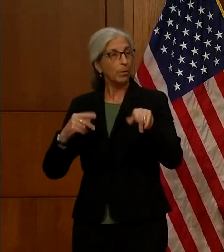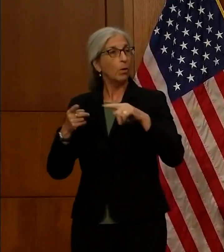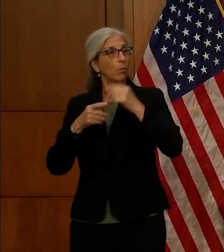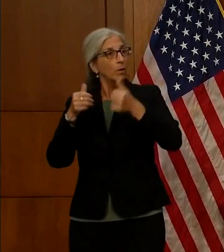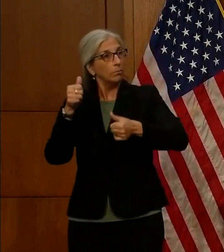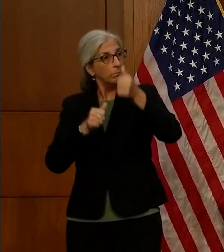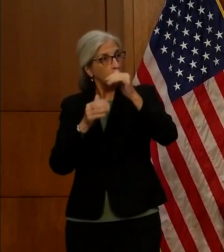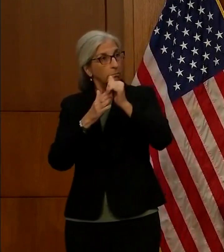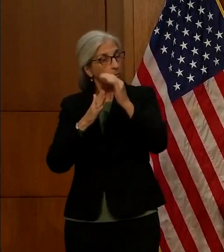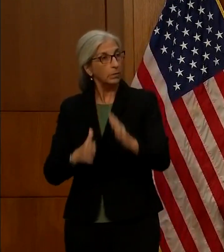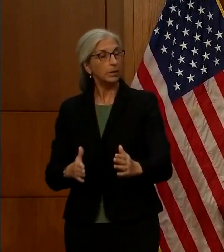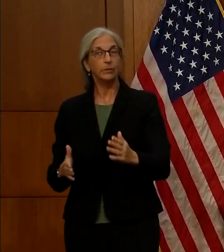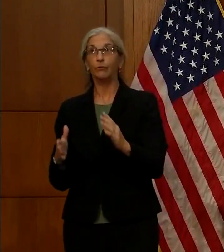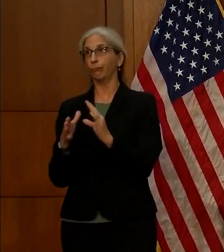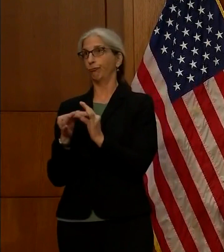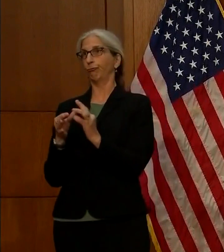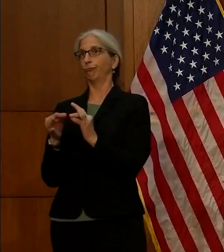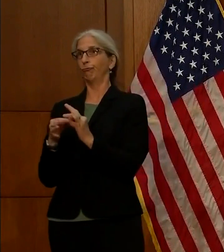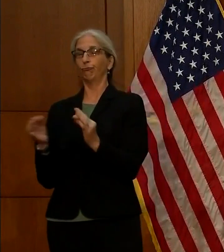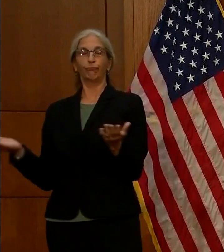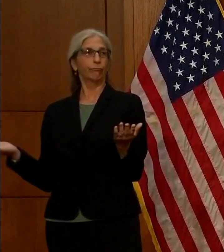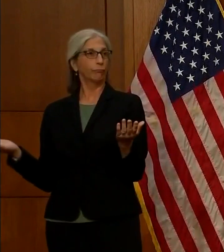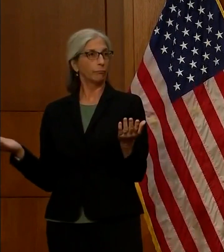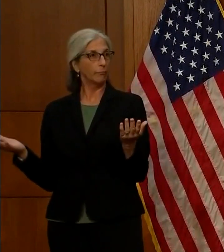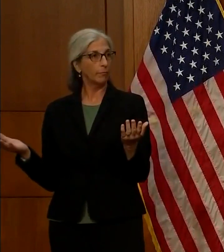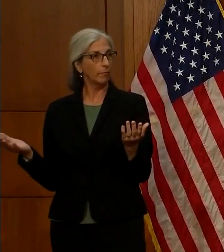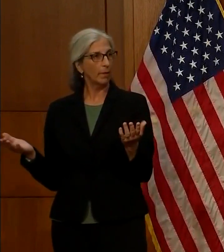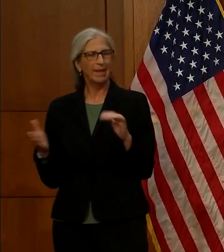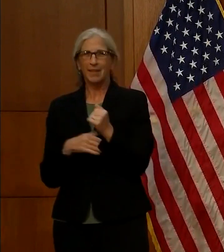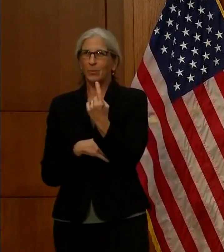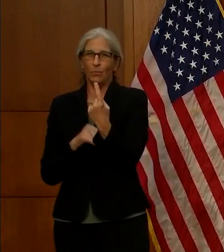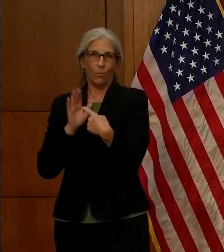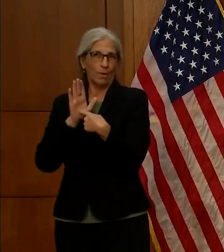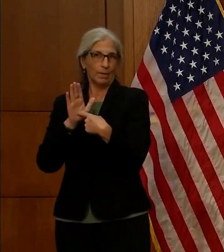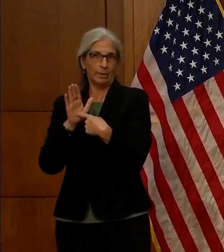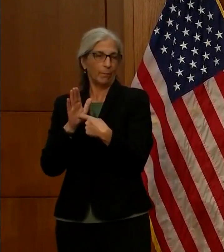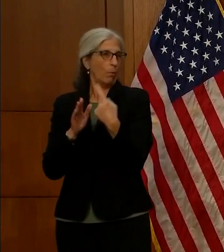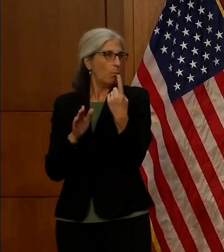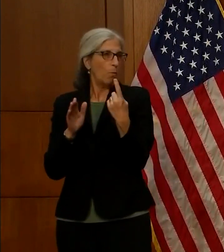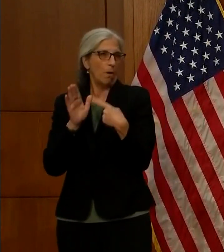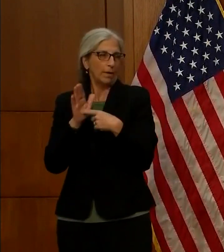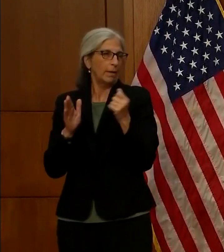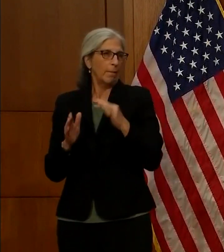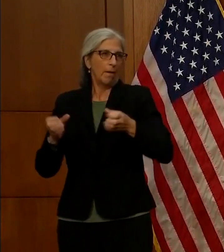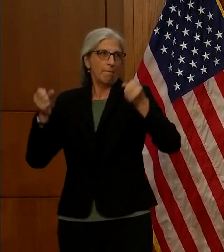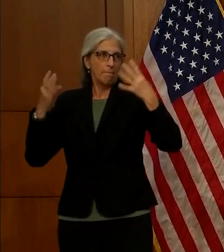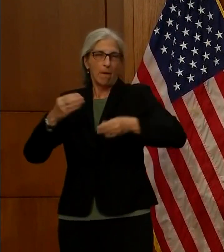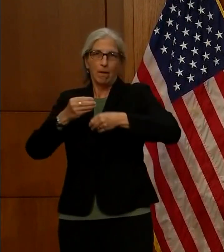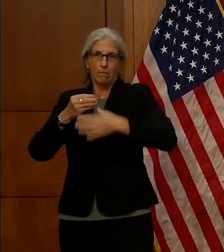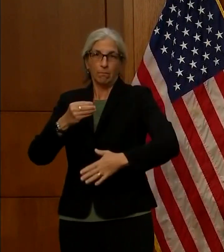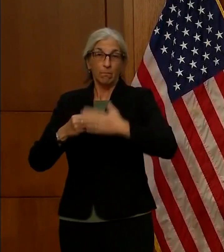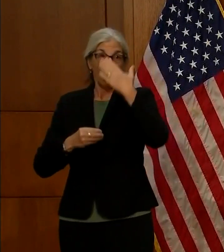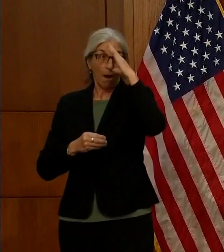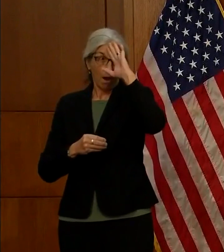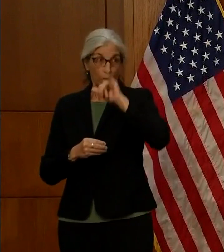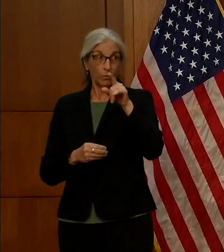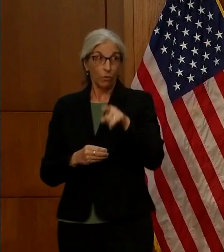AND SO WHEN OUR LEADERS- MAKE STATEMENTS LIKE THIS- AND